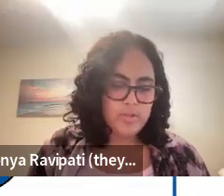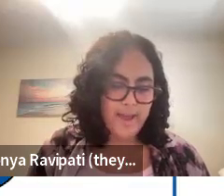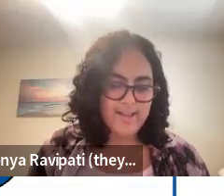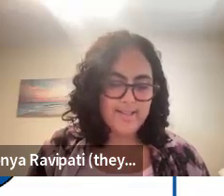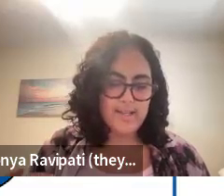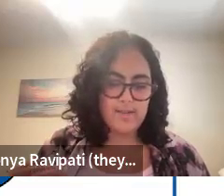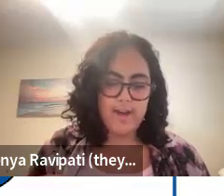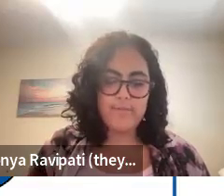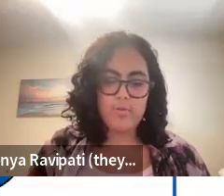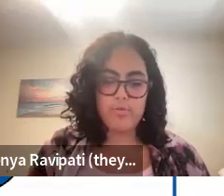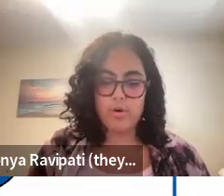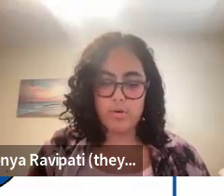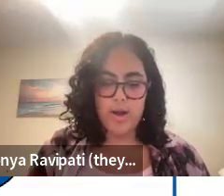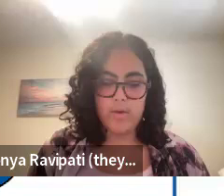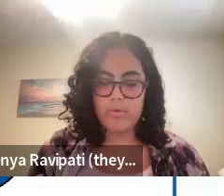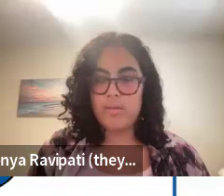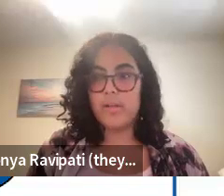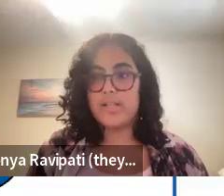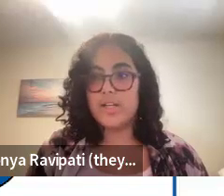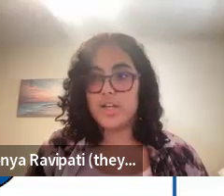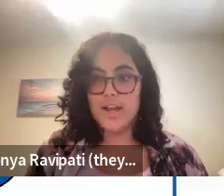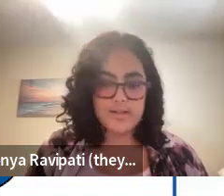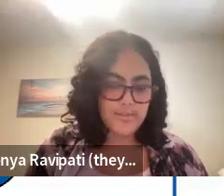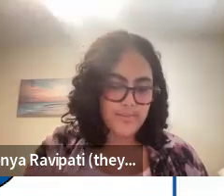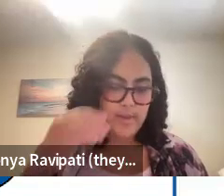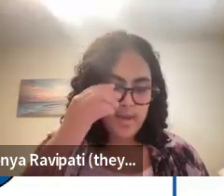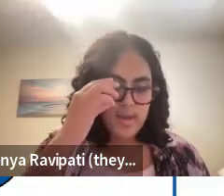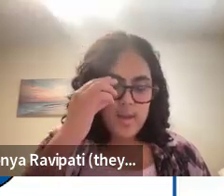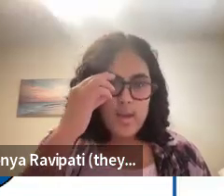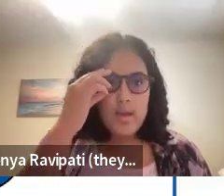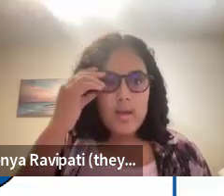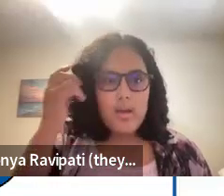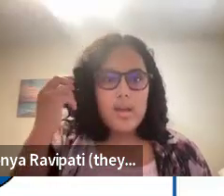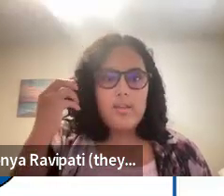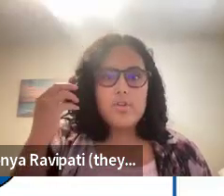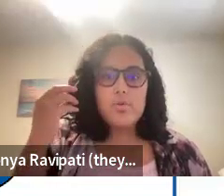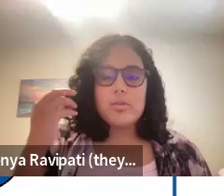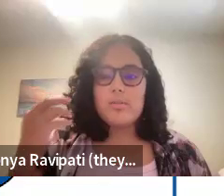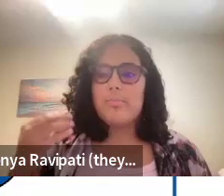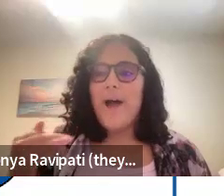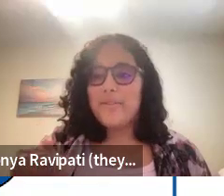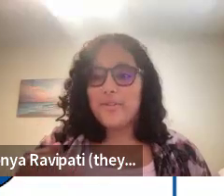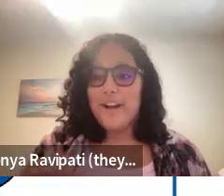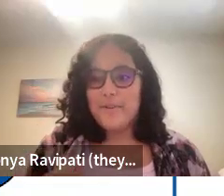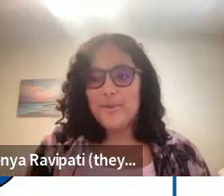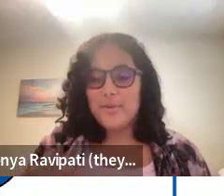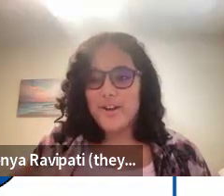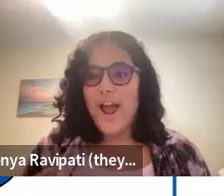was passed in the 504 Rehabilitation Act. Individuals -- however, 504 was